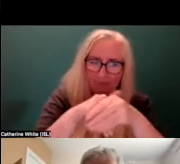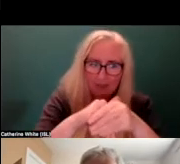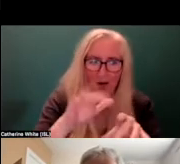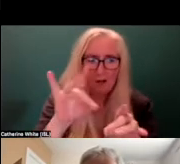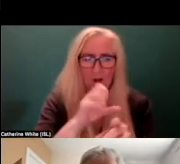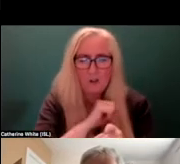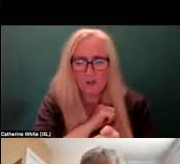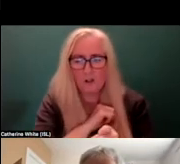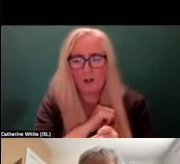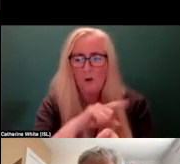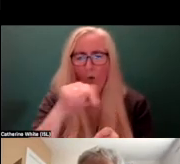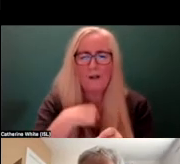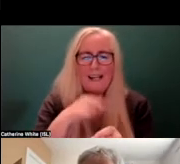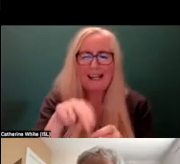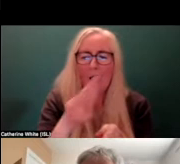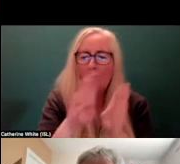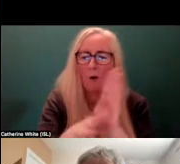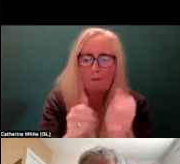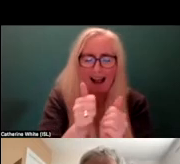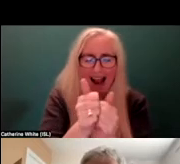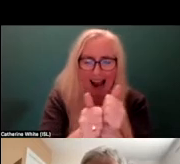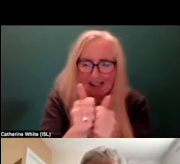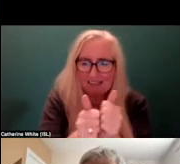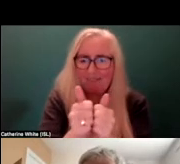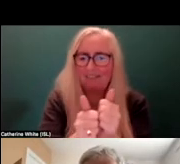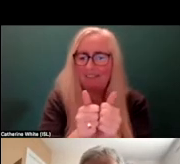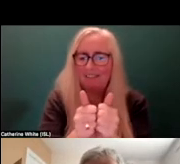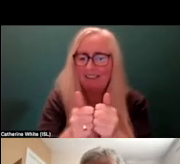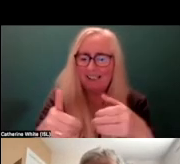methods, so that we and older people can be more active in the participation of